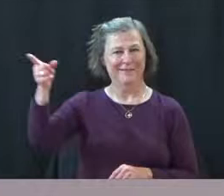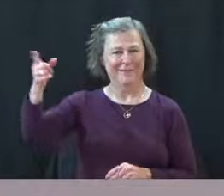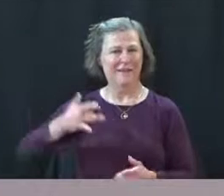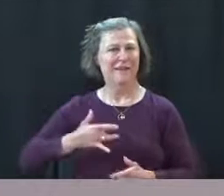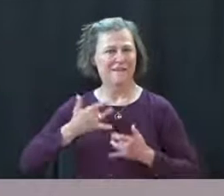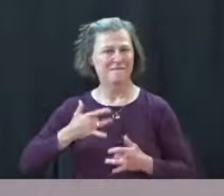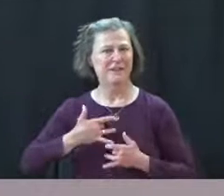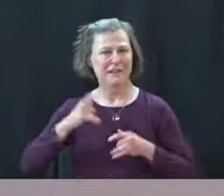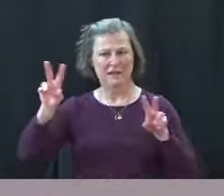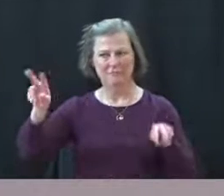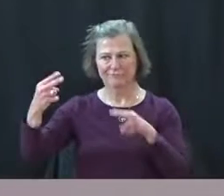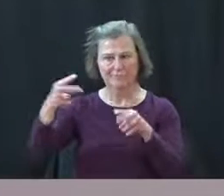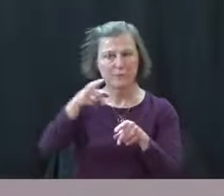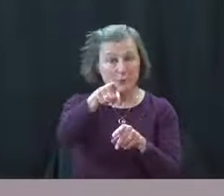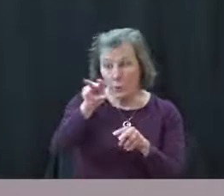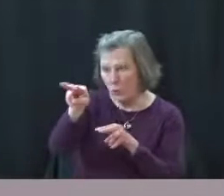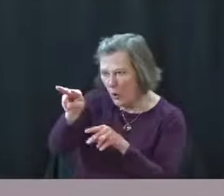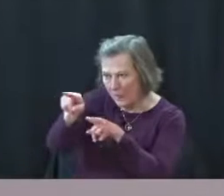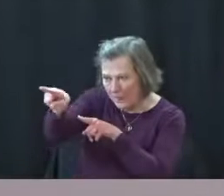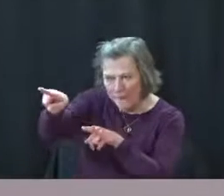at them like that.